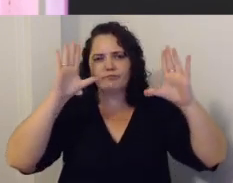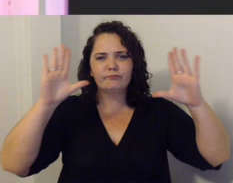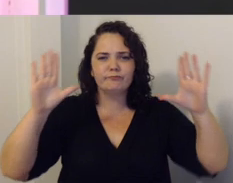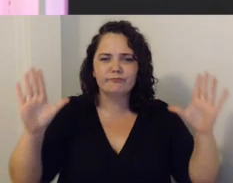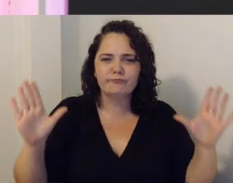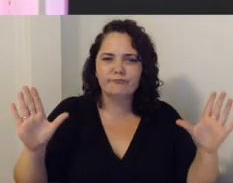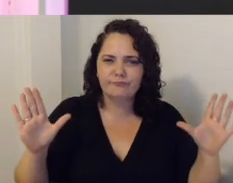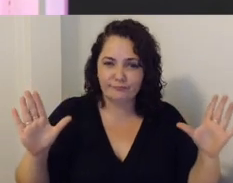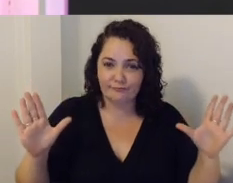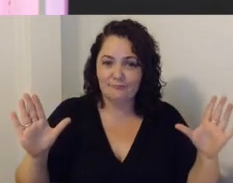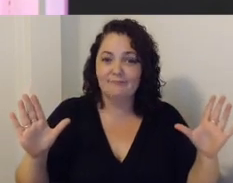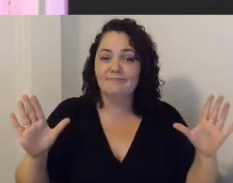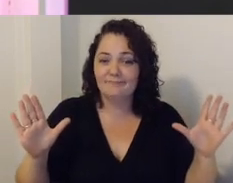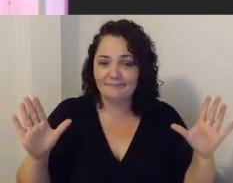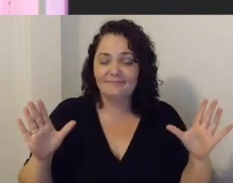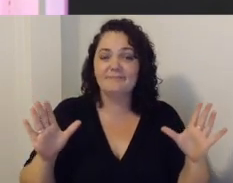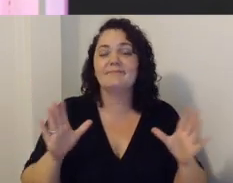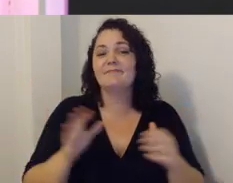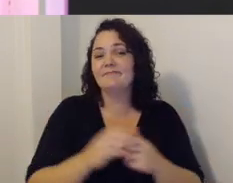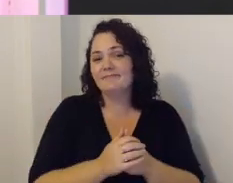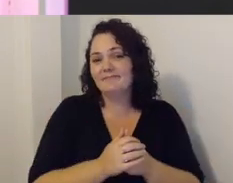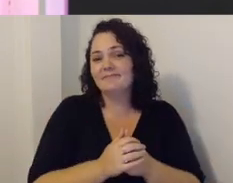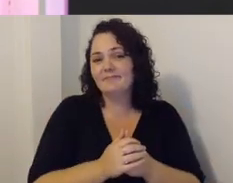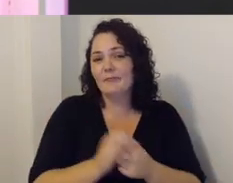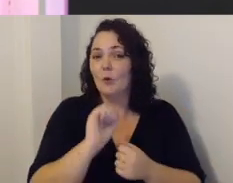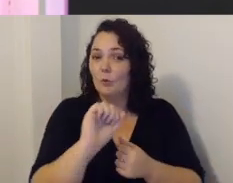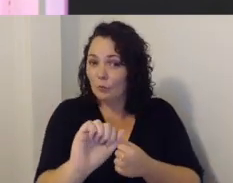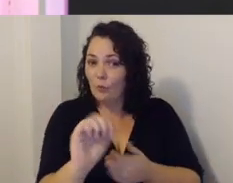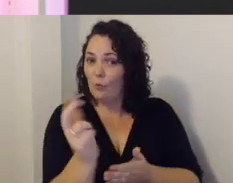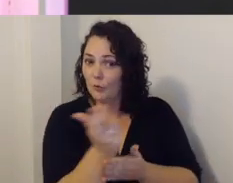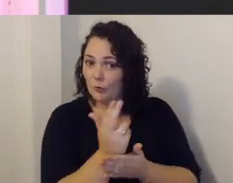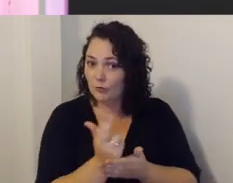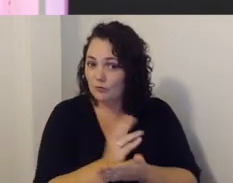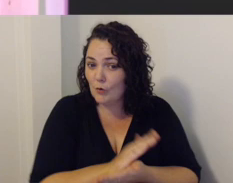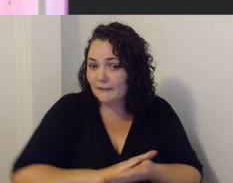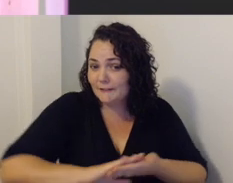and again really think about making the drawing surface your own in the same way